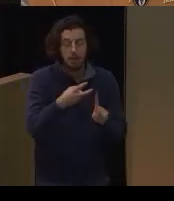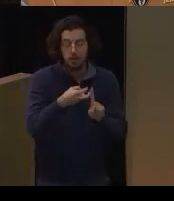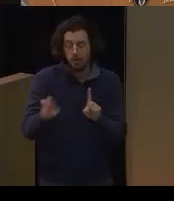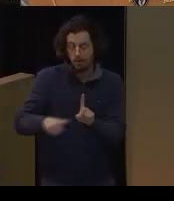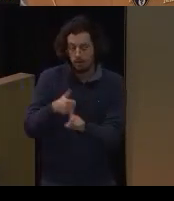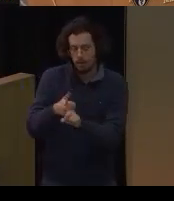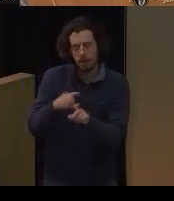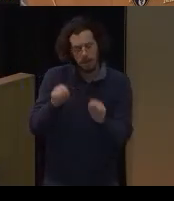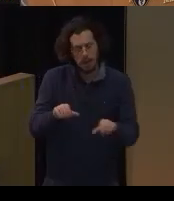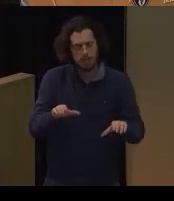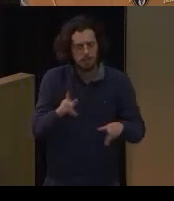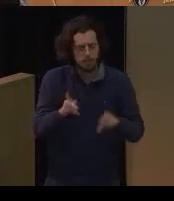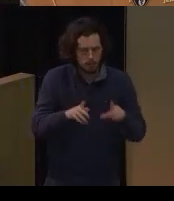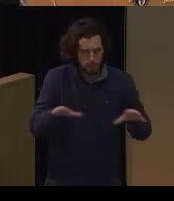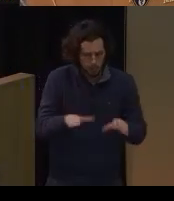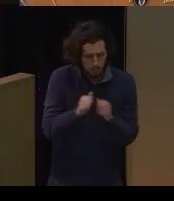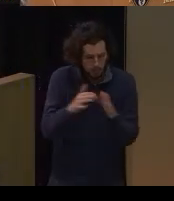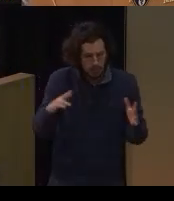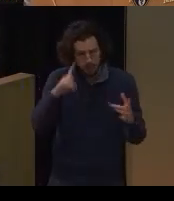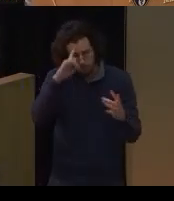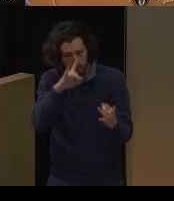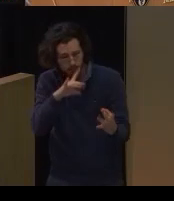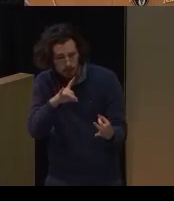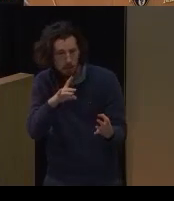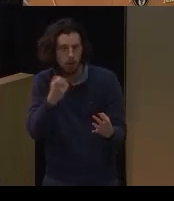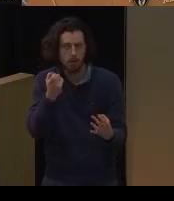people do this without actively receiving neurofeedback or a little bit less robust